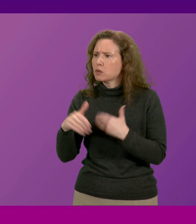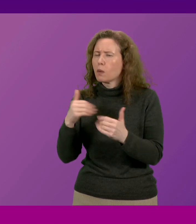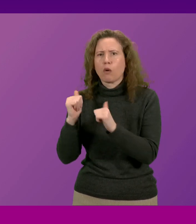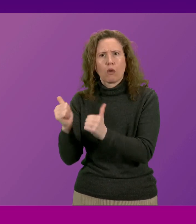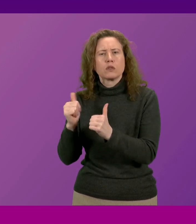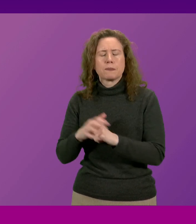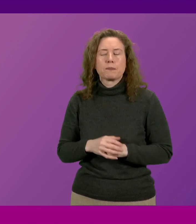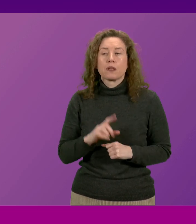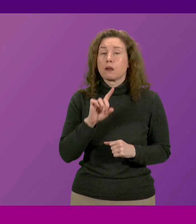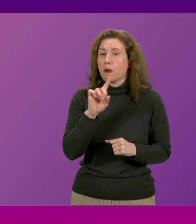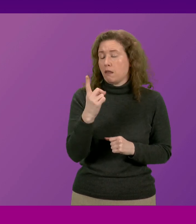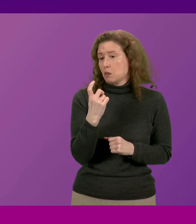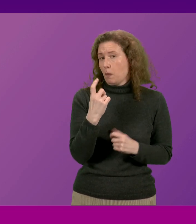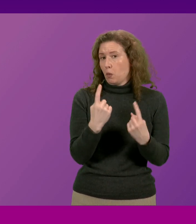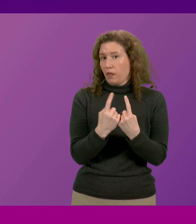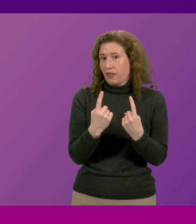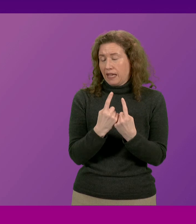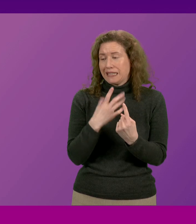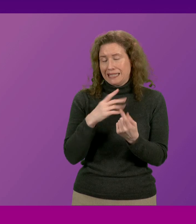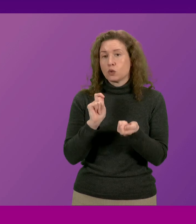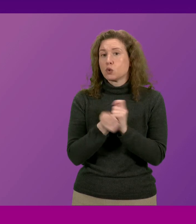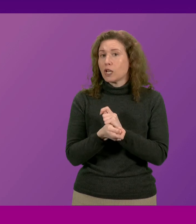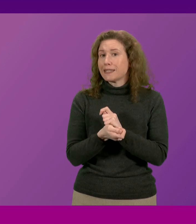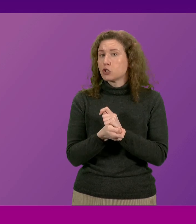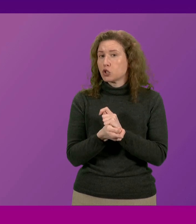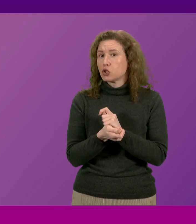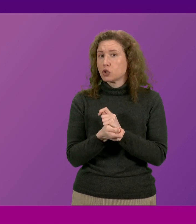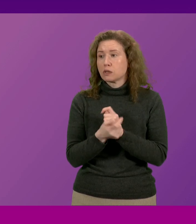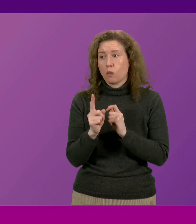However, there is one other thing that needs to change, and that is the behaviour